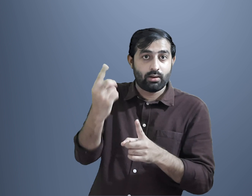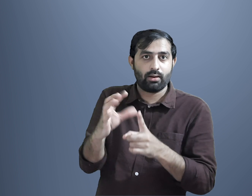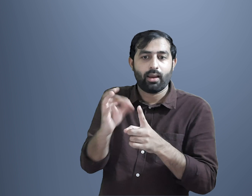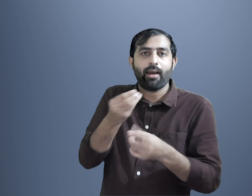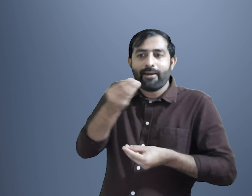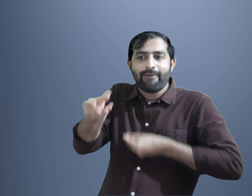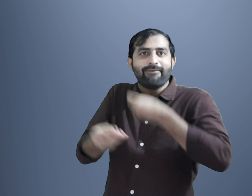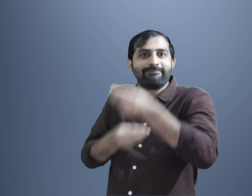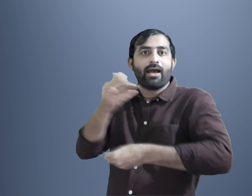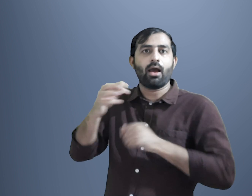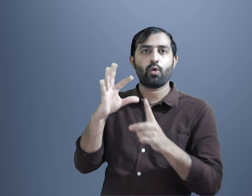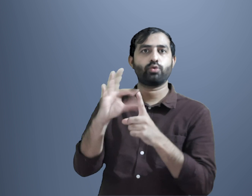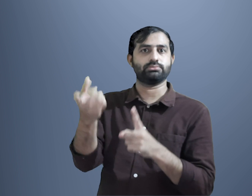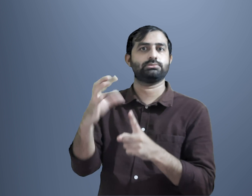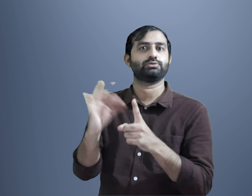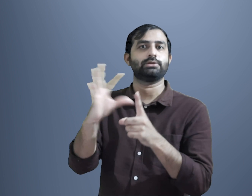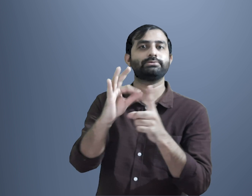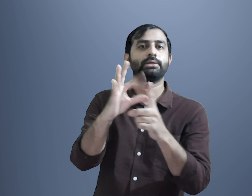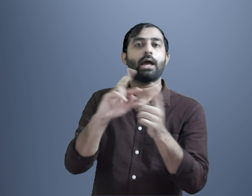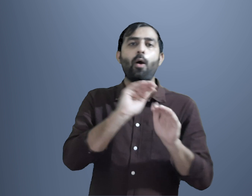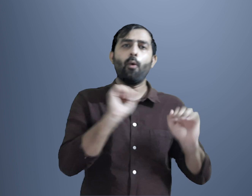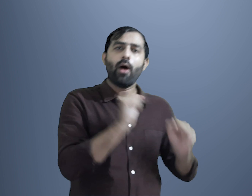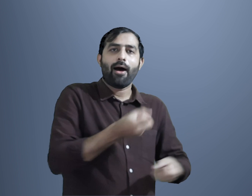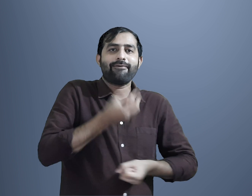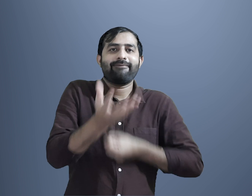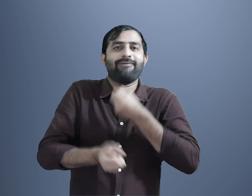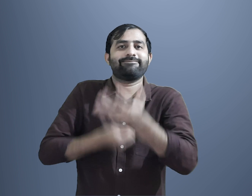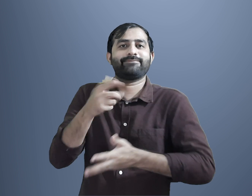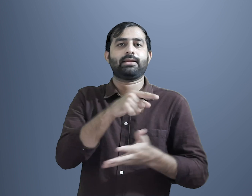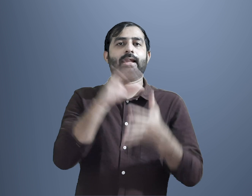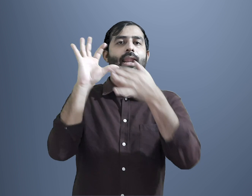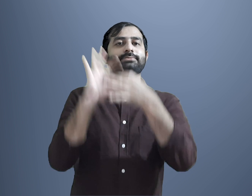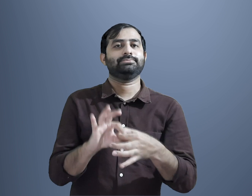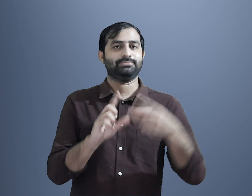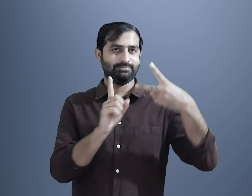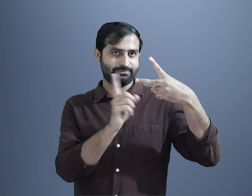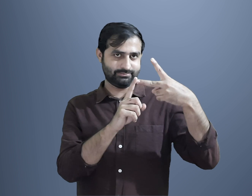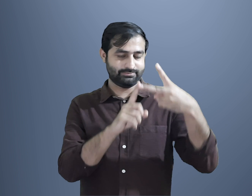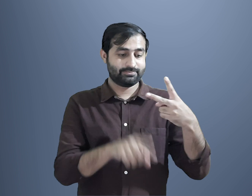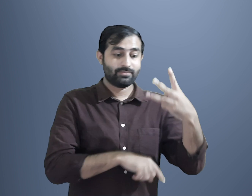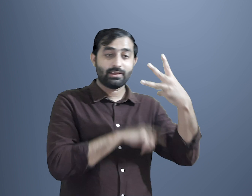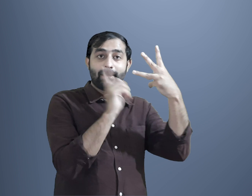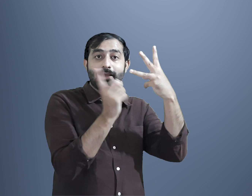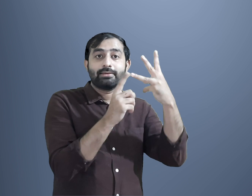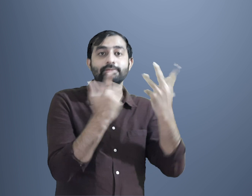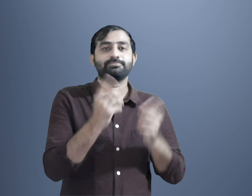like house-house game with mother where the child tells the mother to drink imaginary tea or to show that this is how certain thing is done.